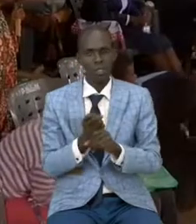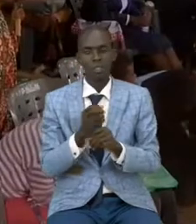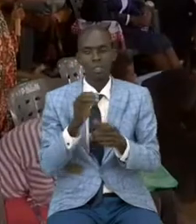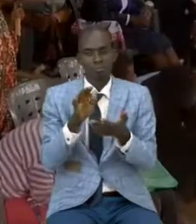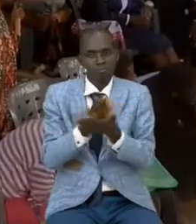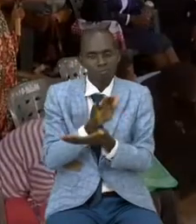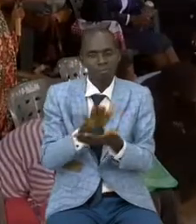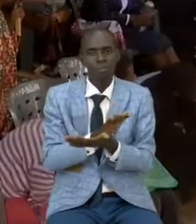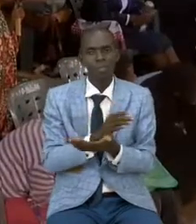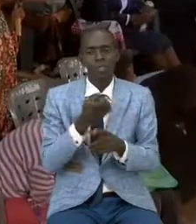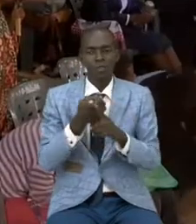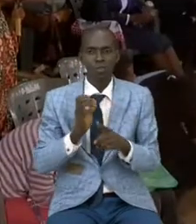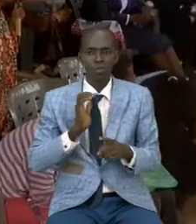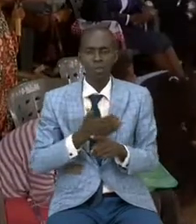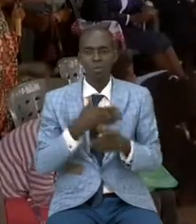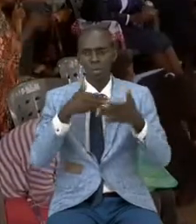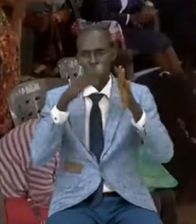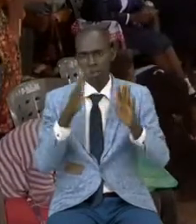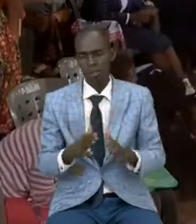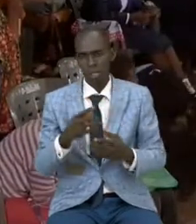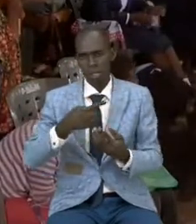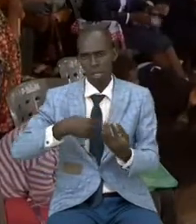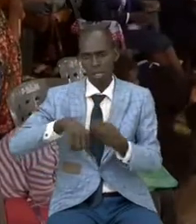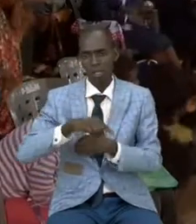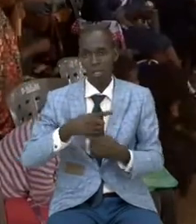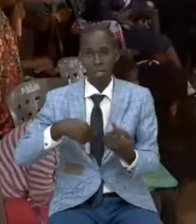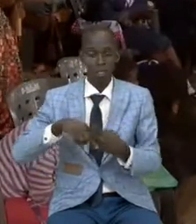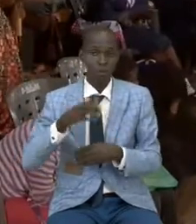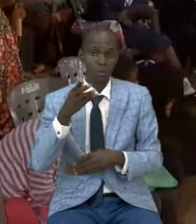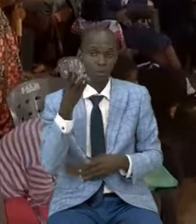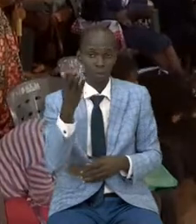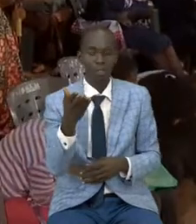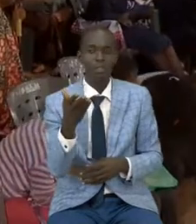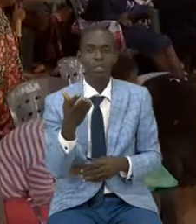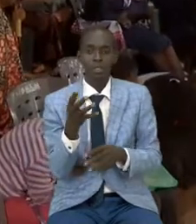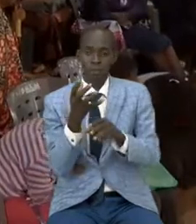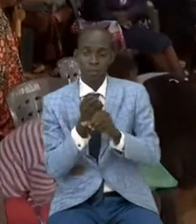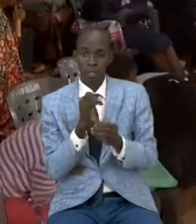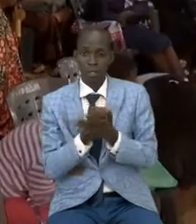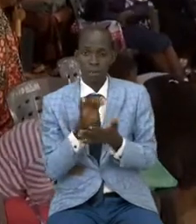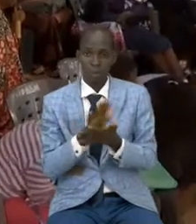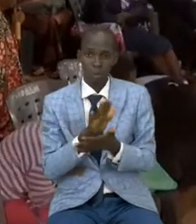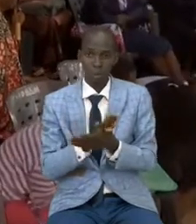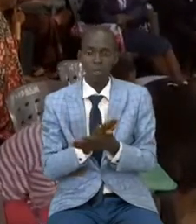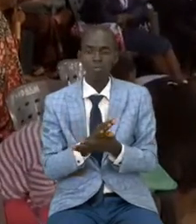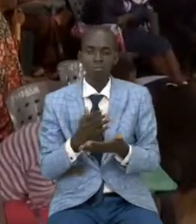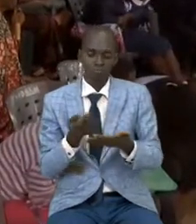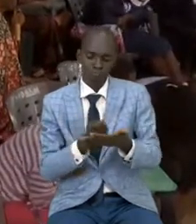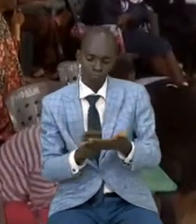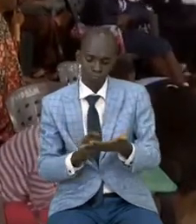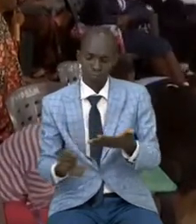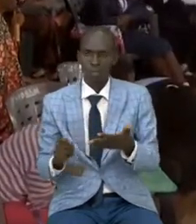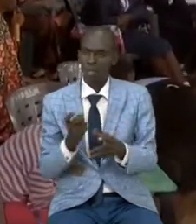know thing to feel now you are in the kingdom feel it faithfully and truthfully welcome to